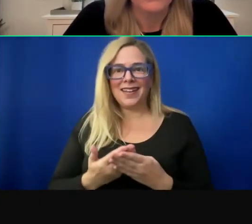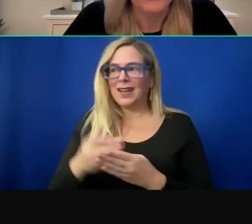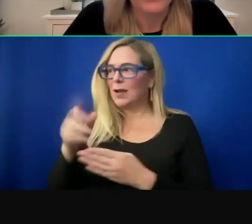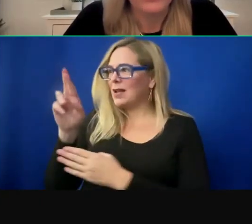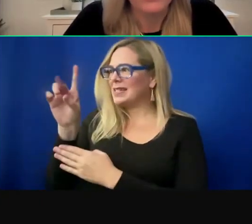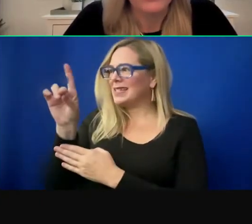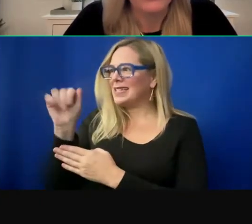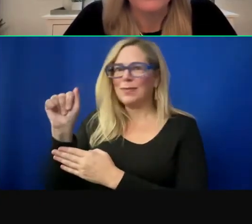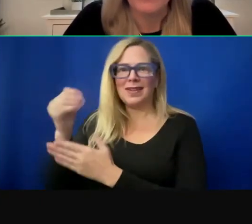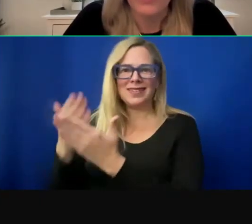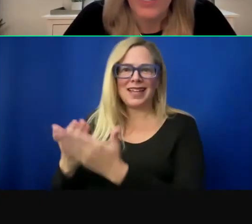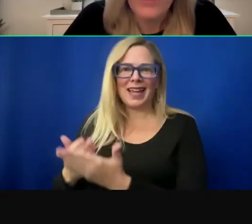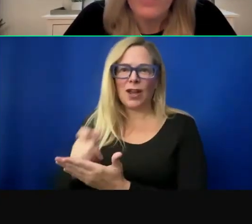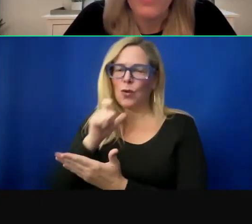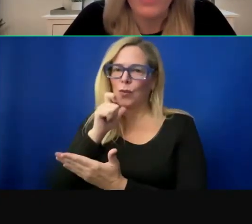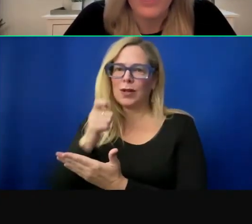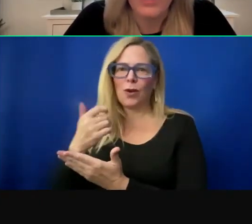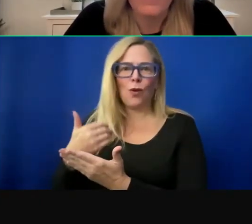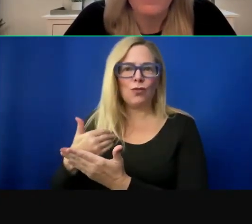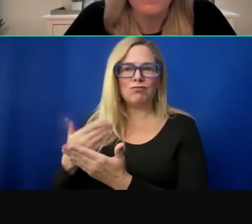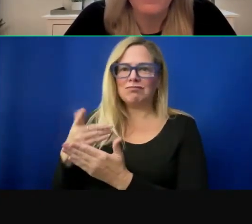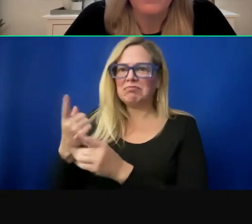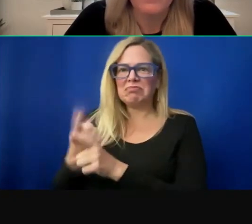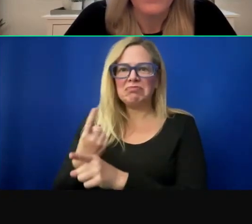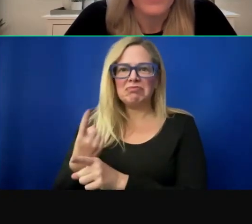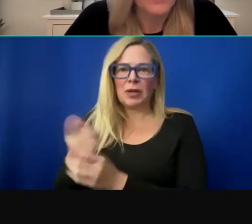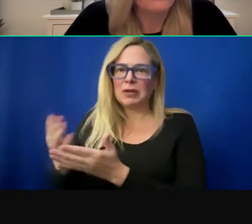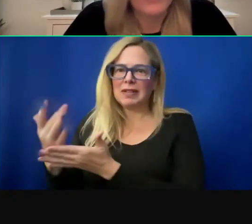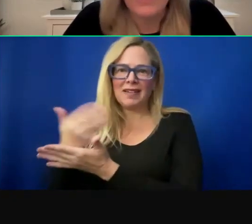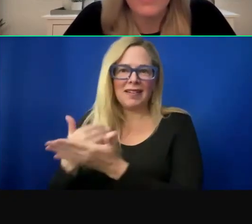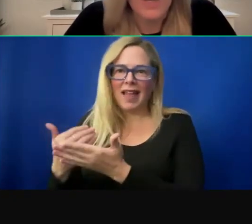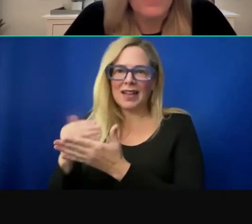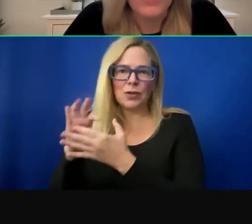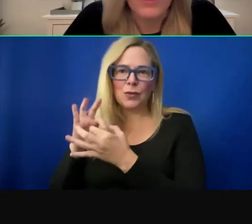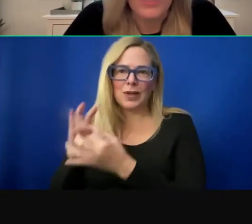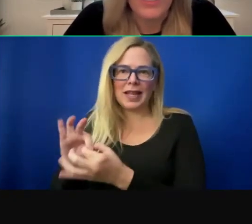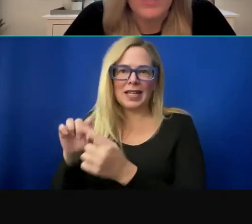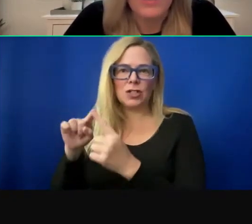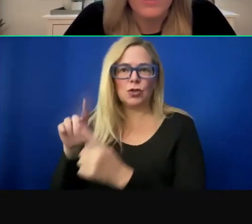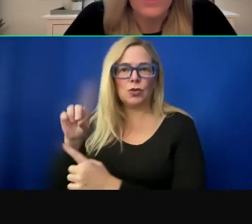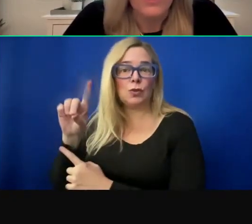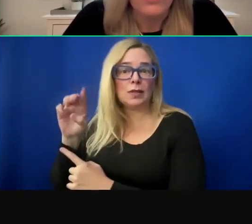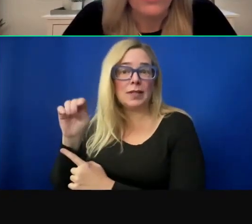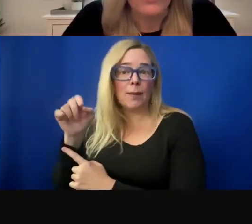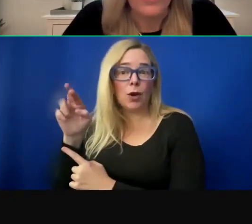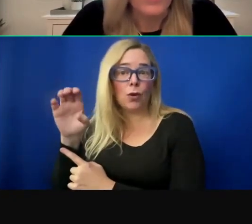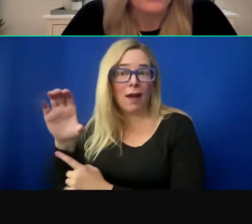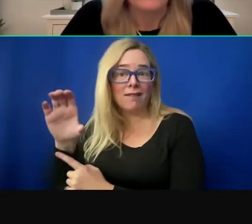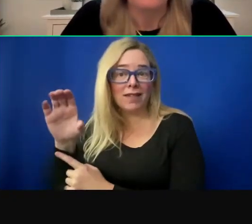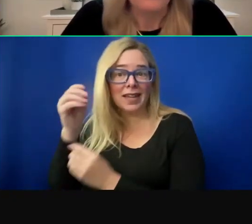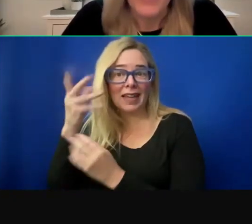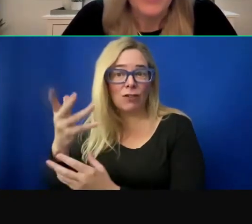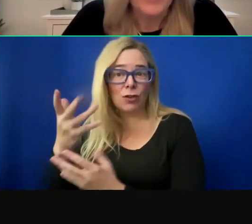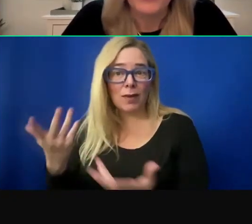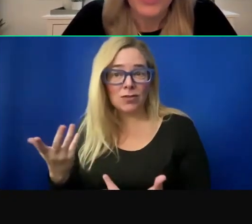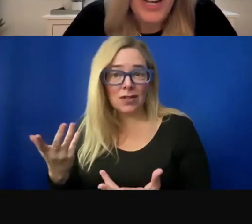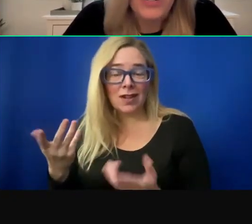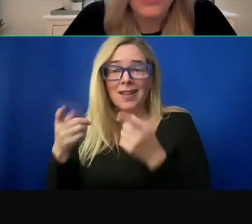as part of demographic information. That erases the opportunities to make change,